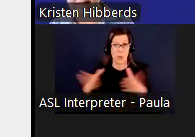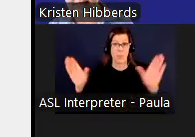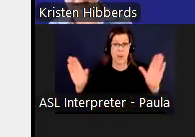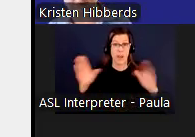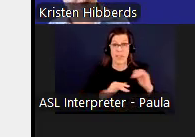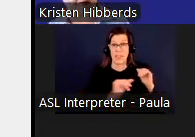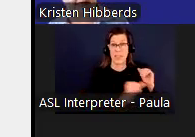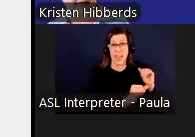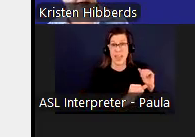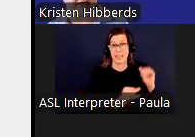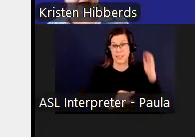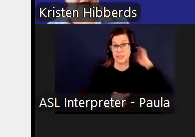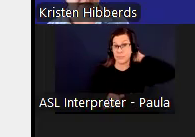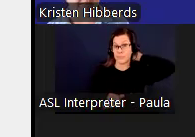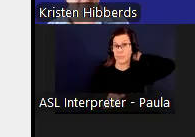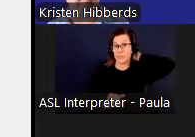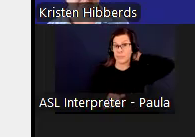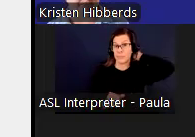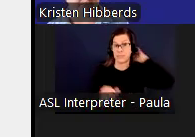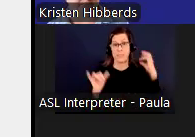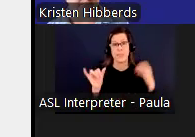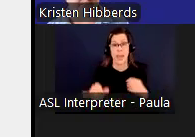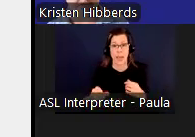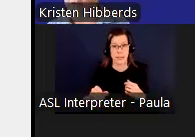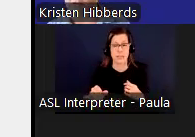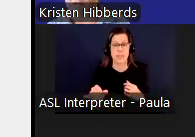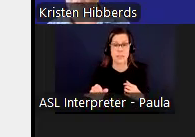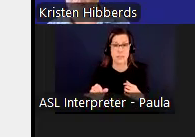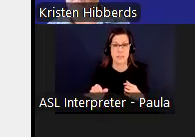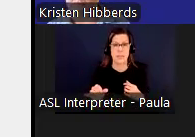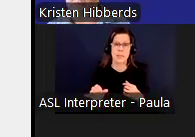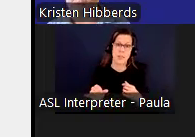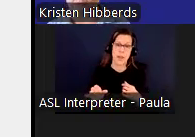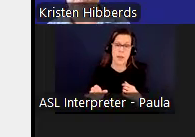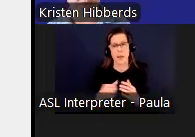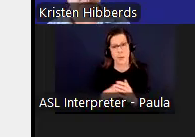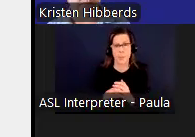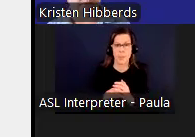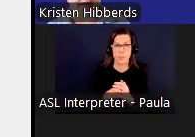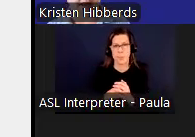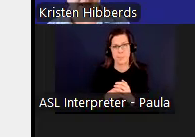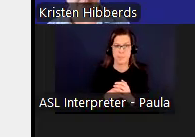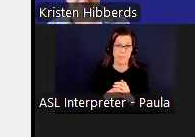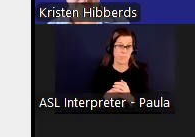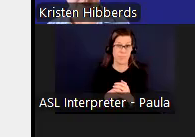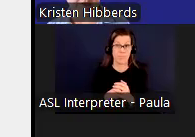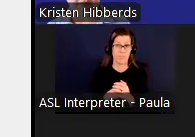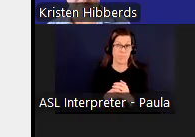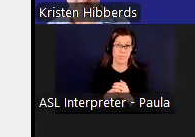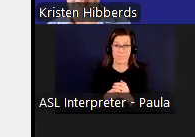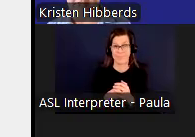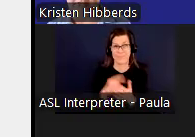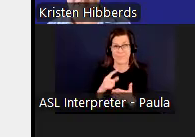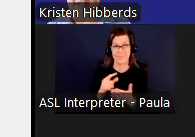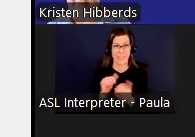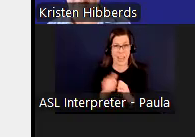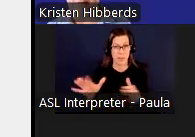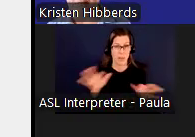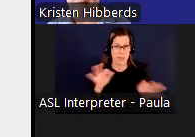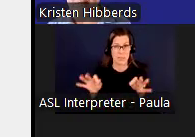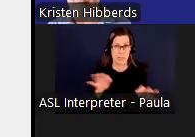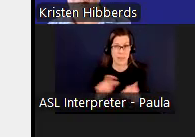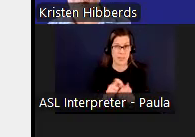That would be what I would explain that change as because really when you're